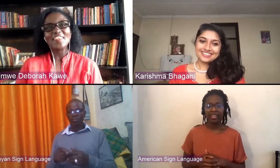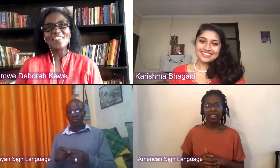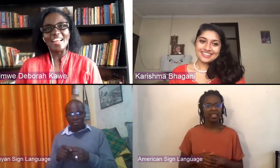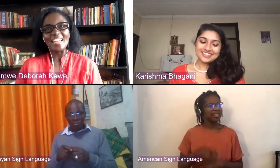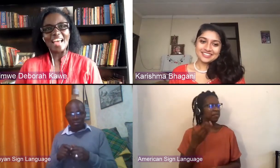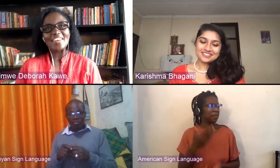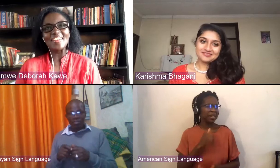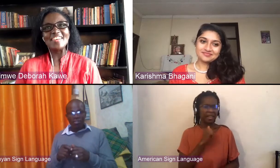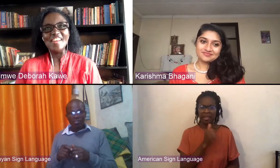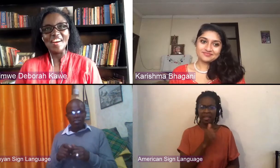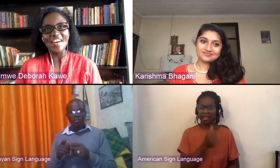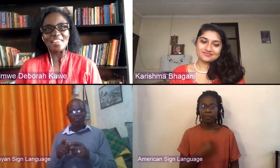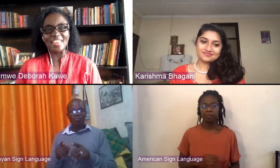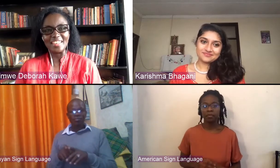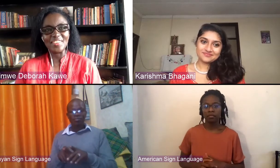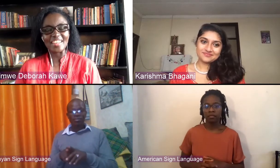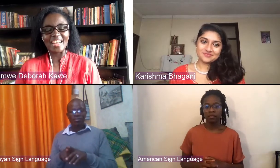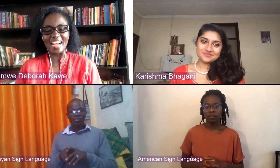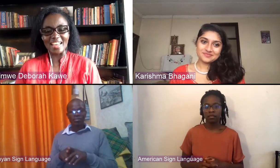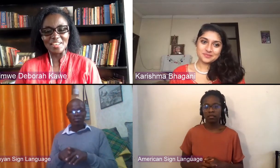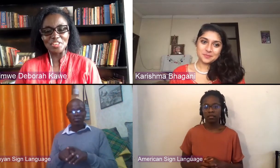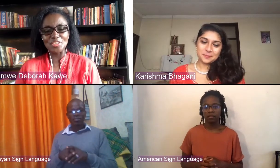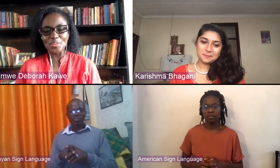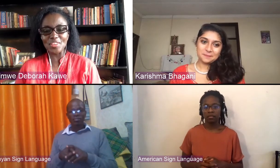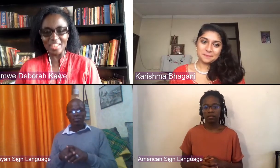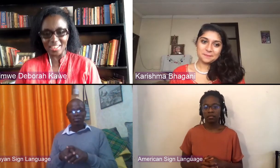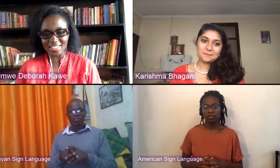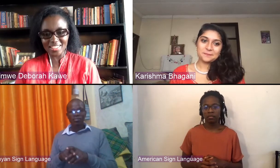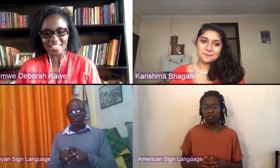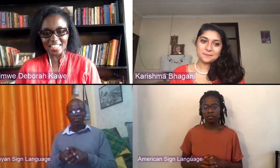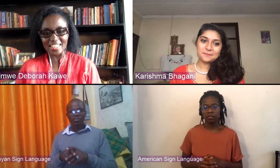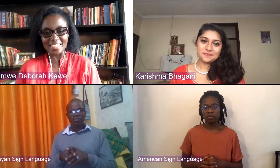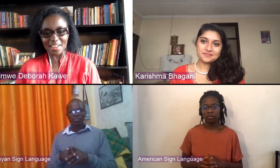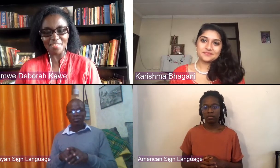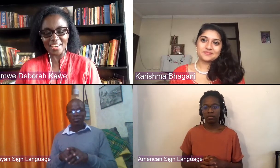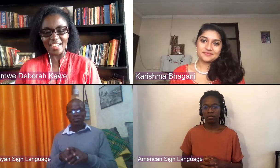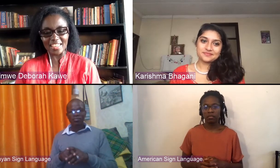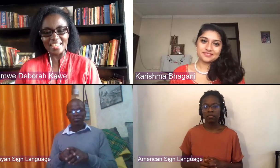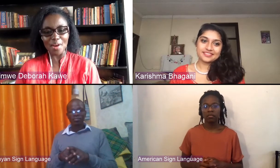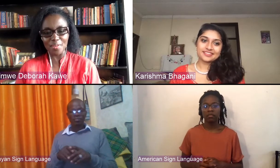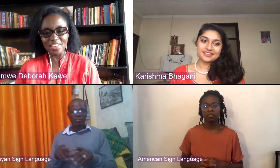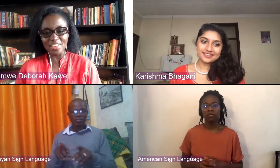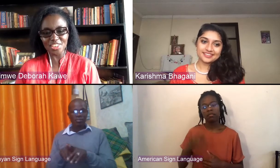Well, I don't know if anyone can do the arts in East Africa, in our region